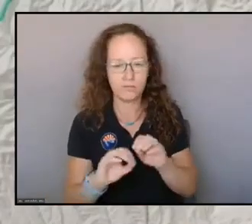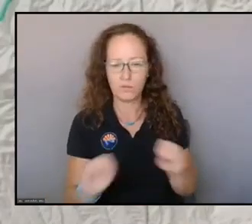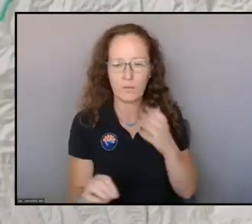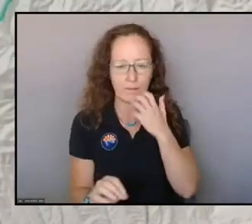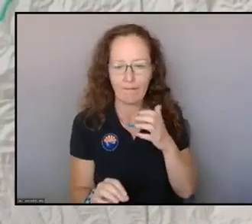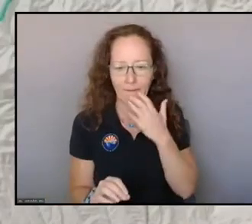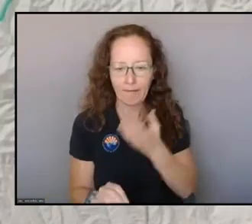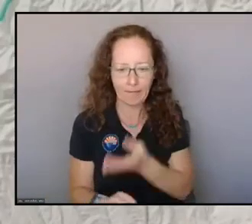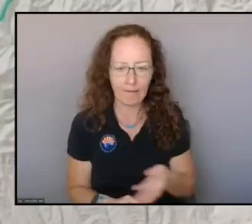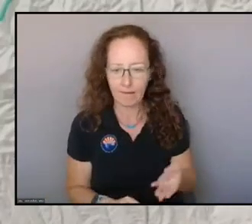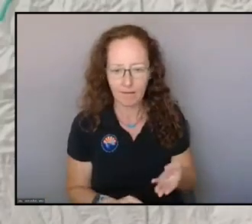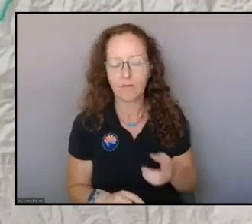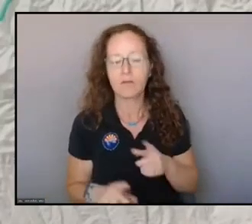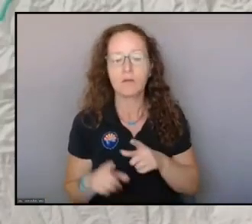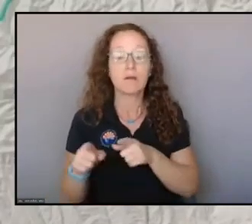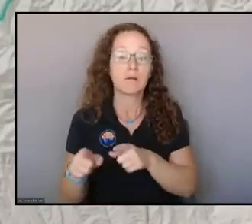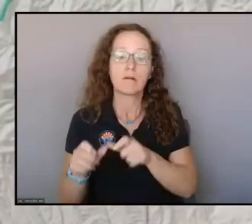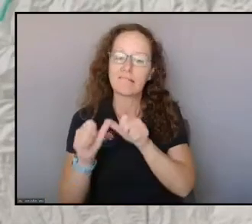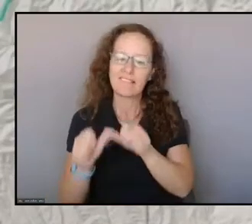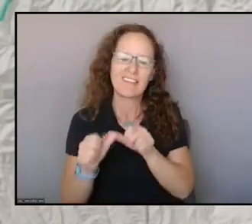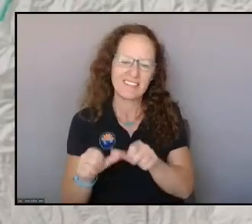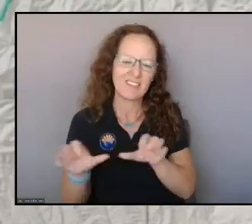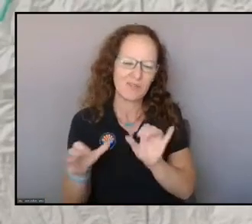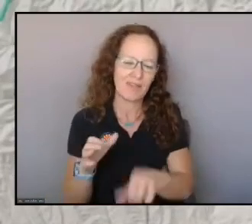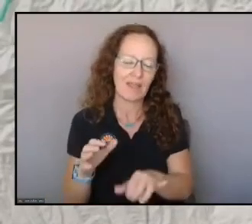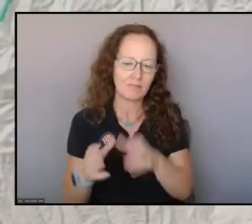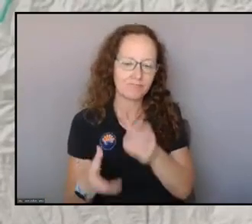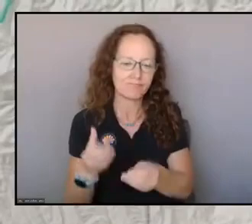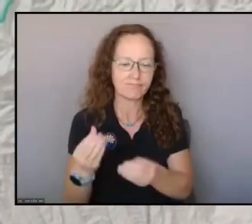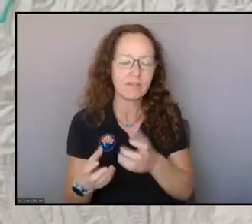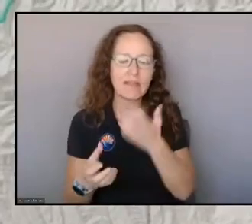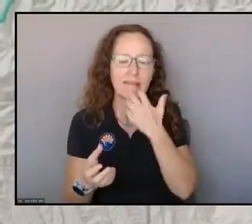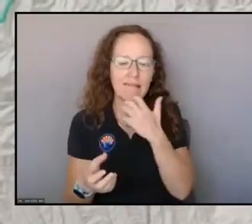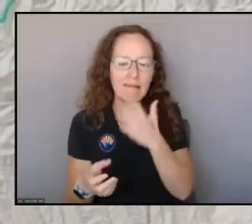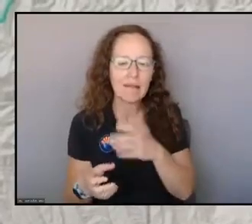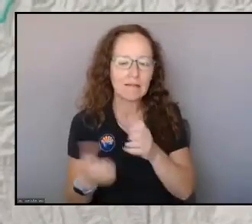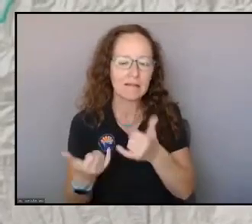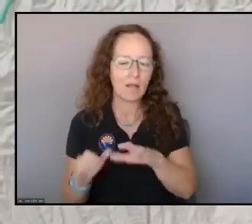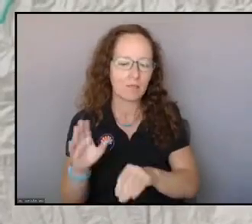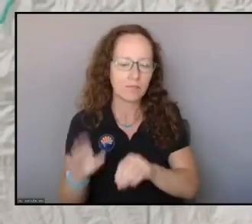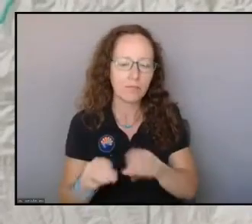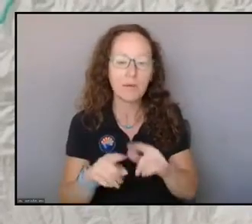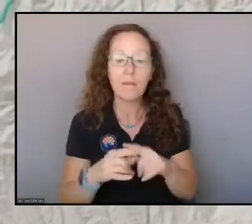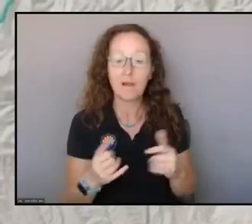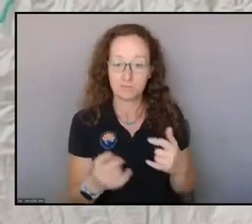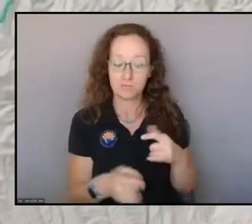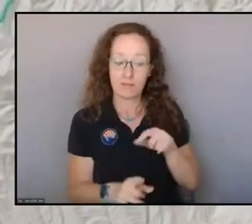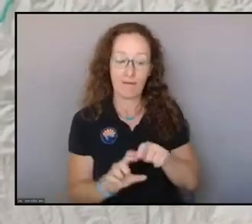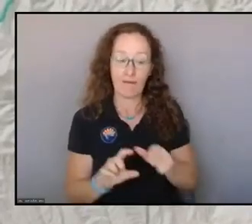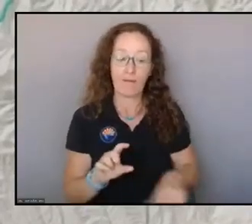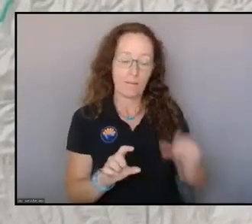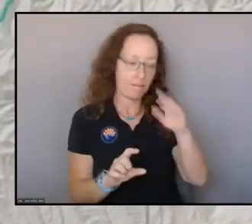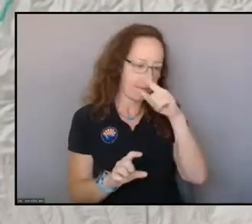IN THERE. IT IS STILL ONGOING, BUT WE WERE ABLE TO PUT BLACK LINE IN THERE.